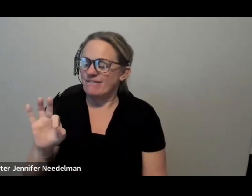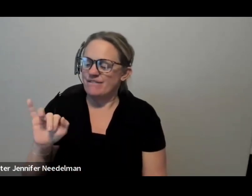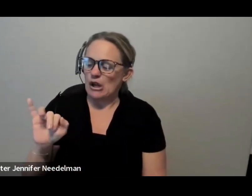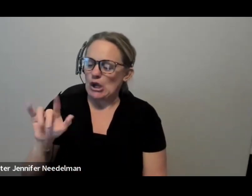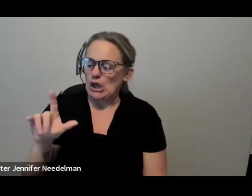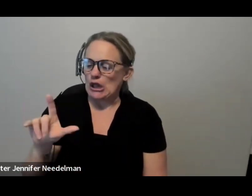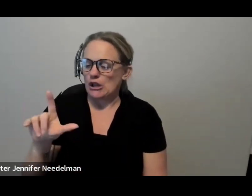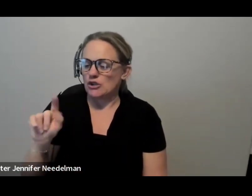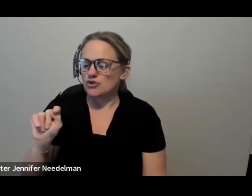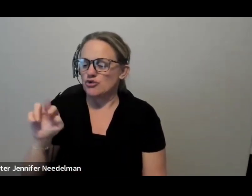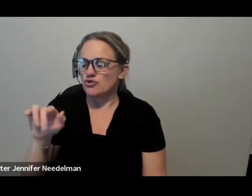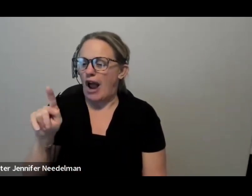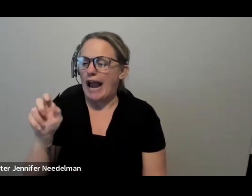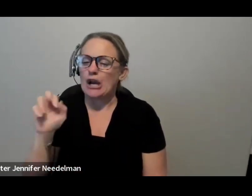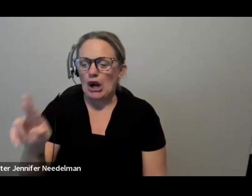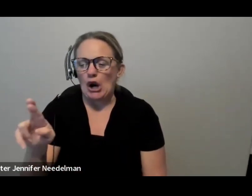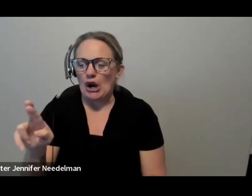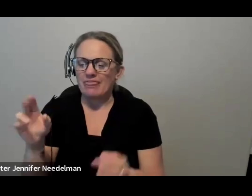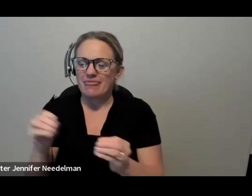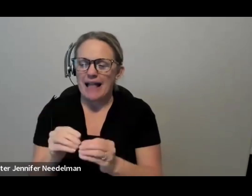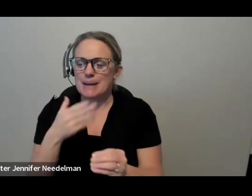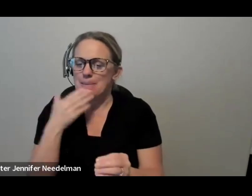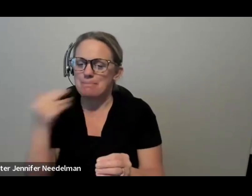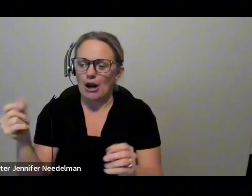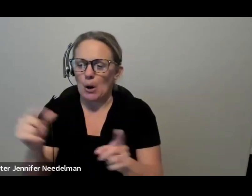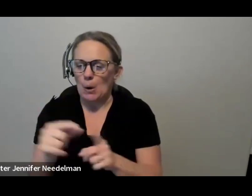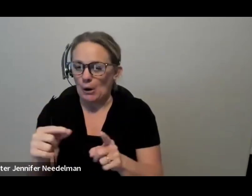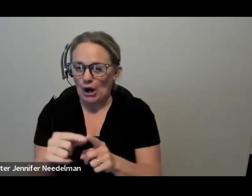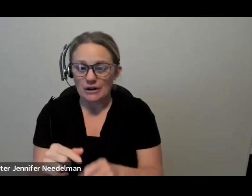Nandita. Meena, do you wanna add anything to this question?